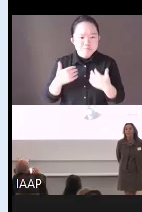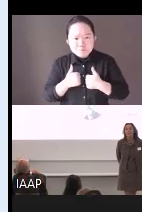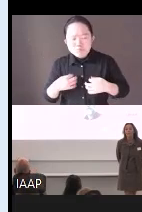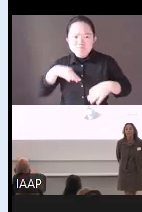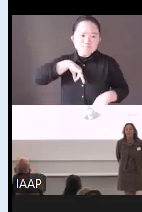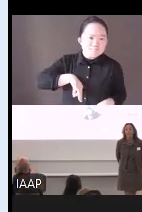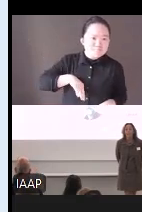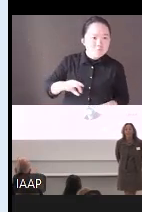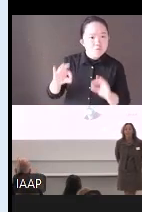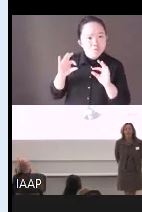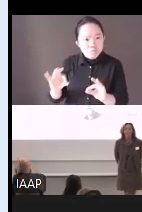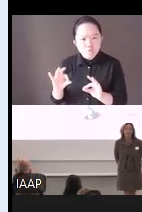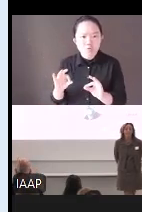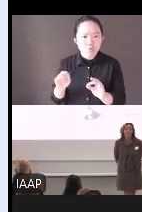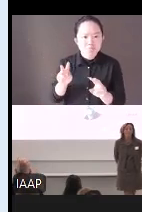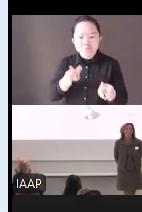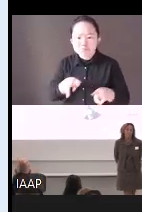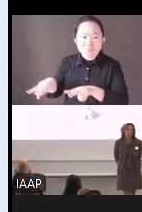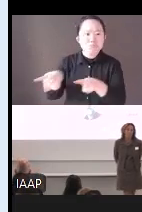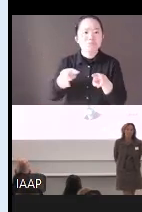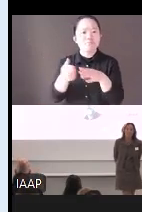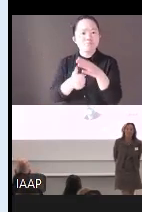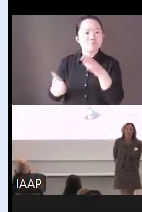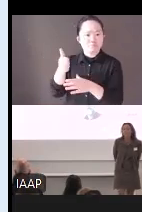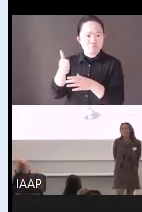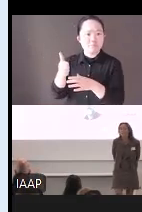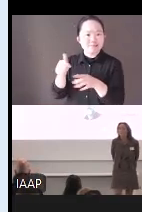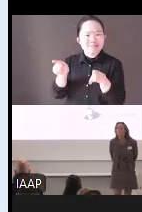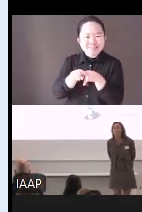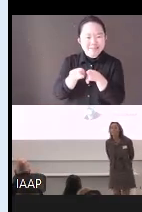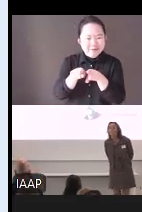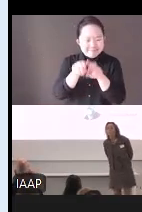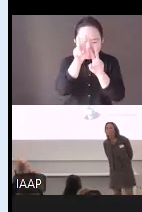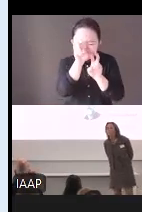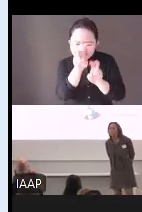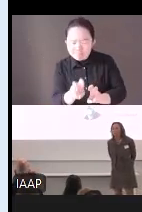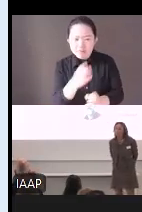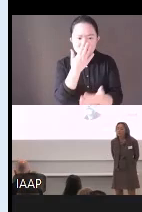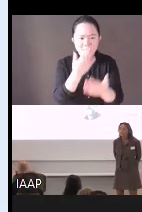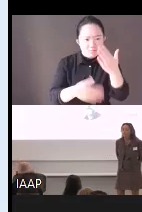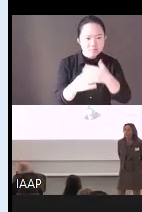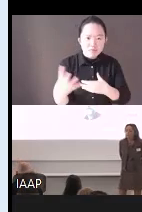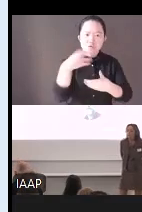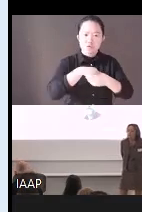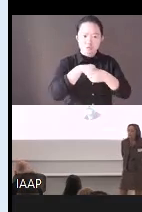And he has he's behind many of the studies and investigations, on disability and inclusion affairs in, in Sweden.